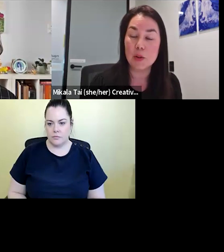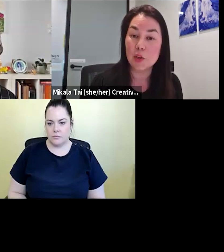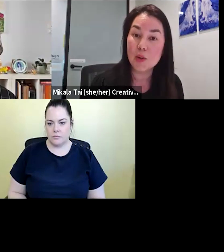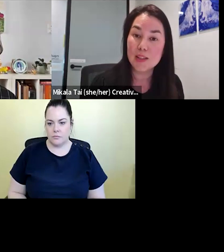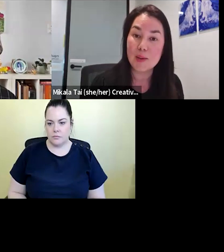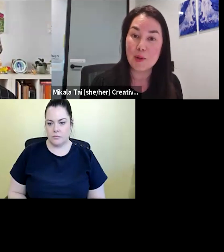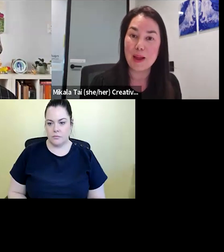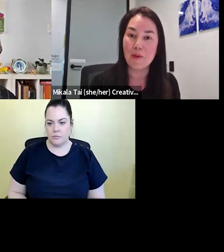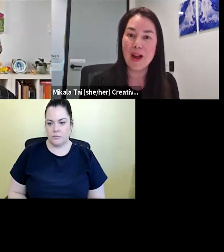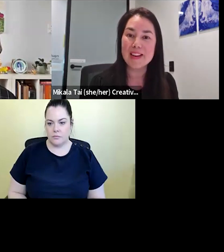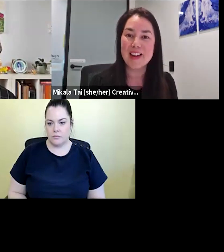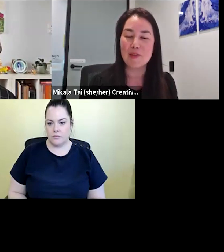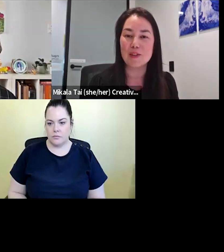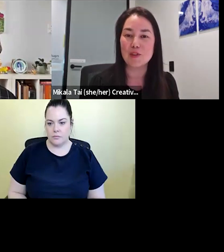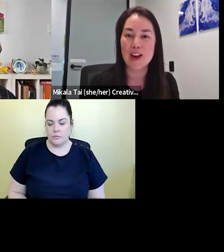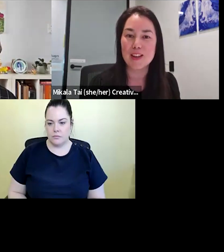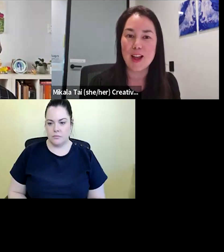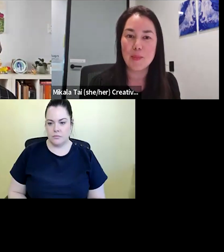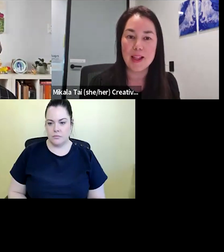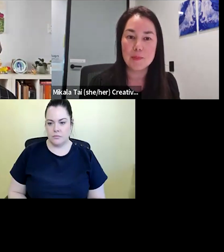in the two was that they were both lucky might, and they had a restrained colour palette,